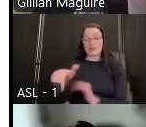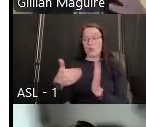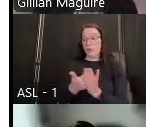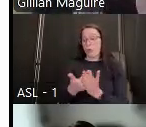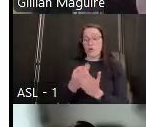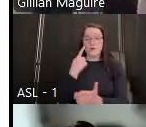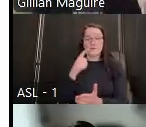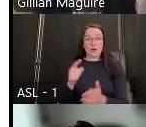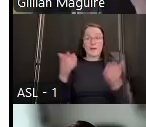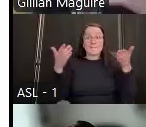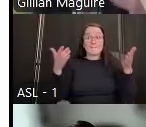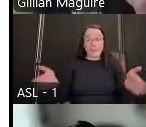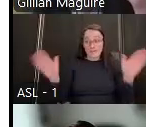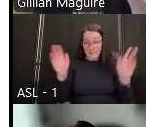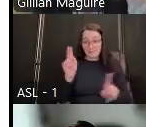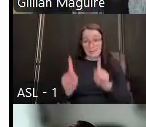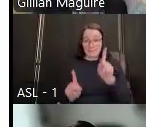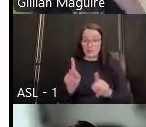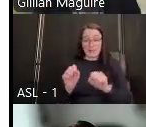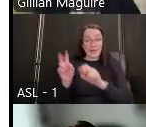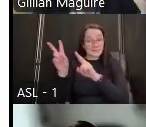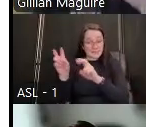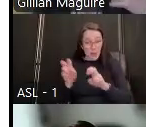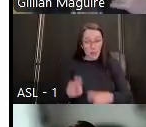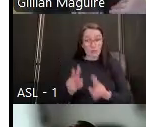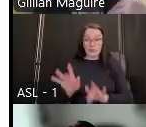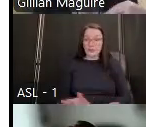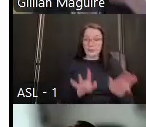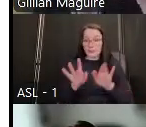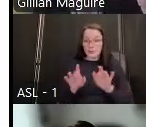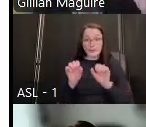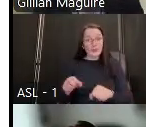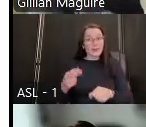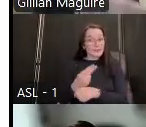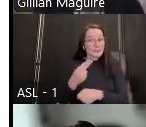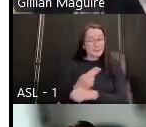is available for you to download and use. You could even download a toolkit and if you liked a